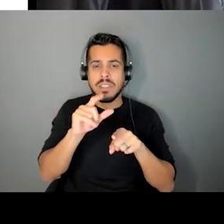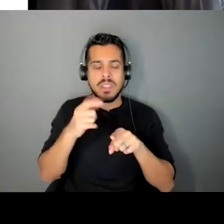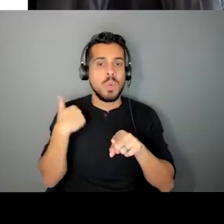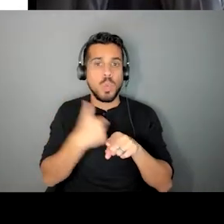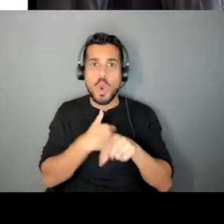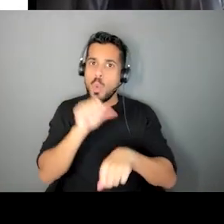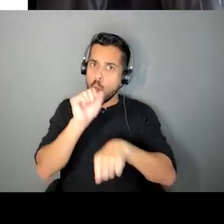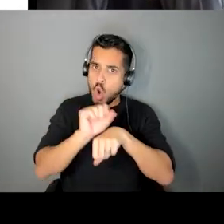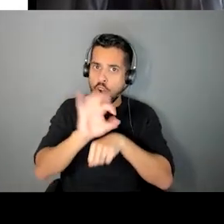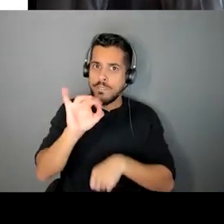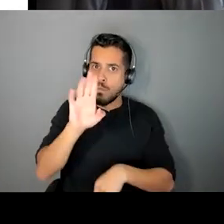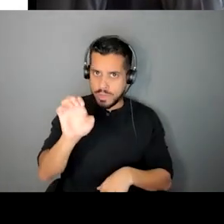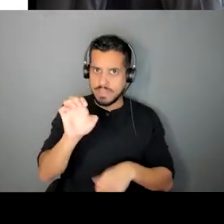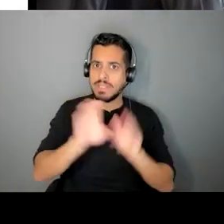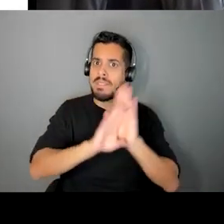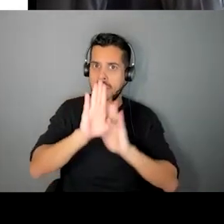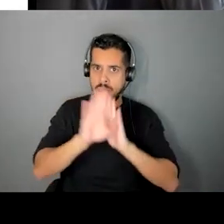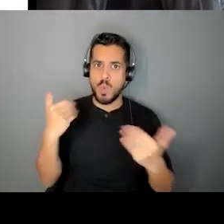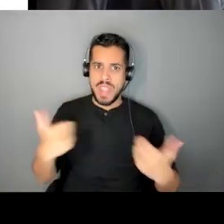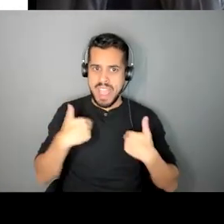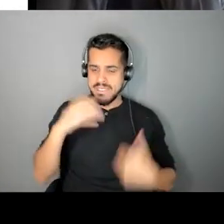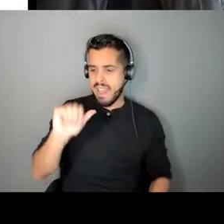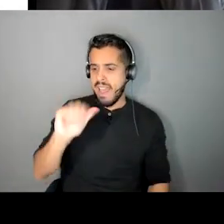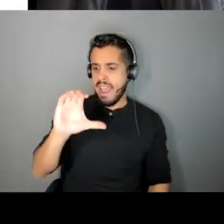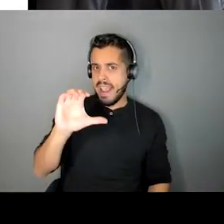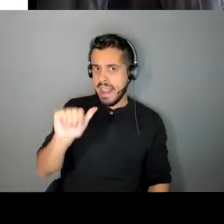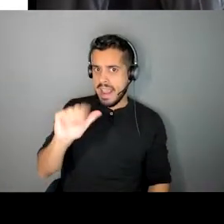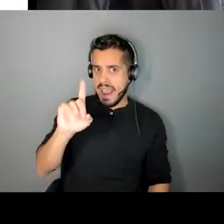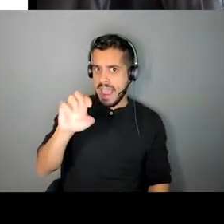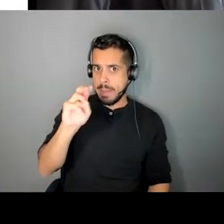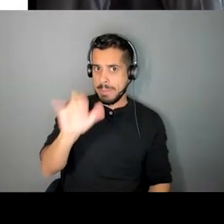And we have an academy. Um... our academy is completely virtual remote.